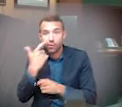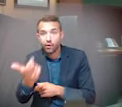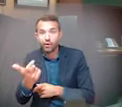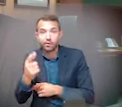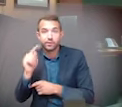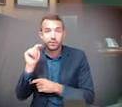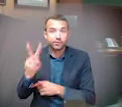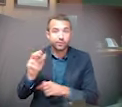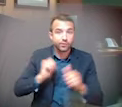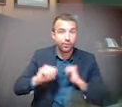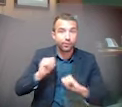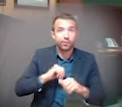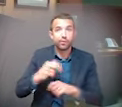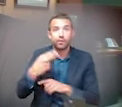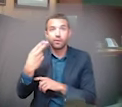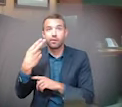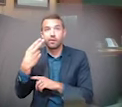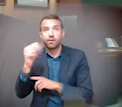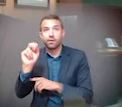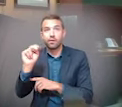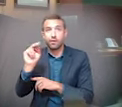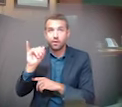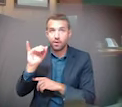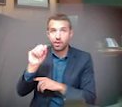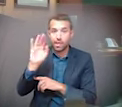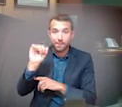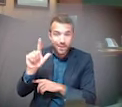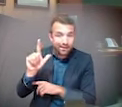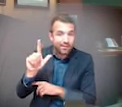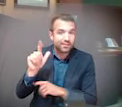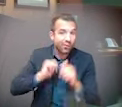And so it's like one of the main characters is a person who's on the spectrum.